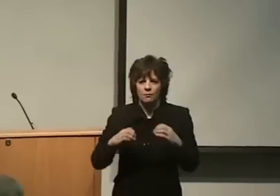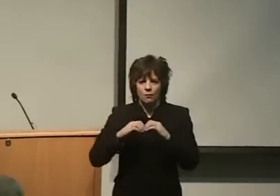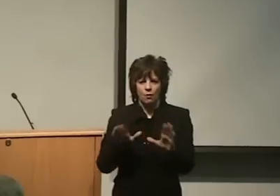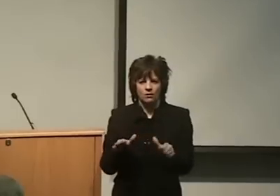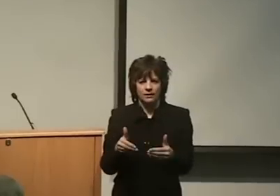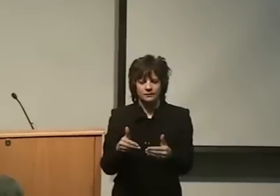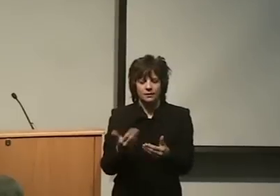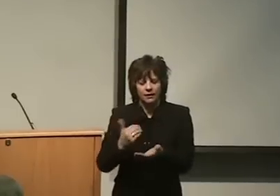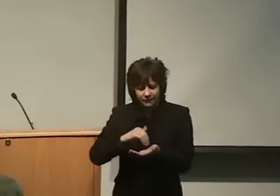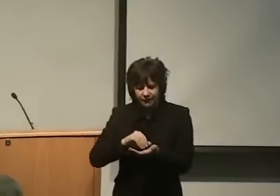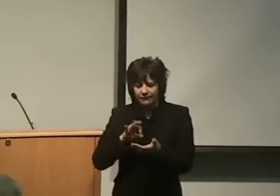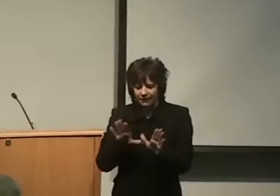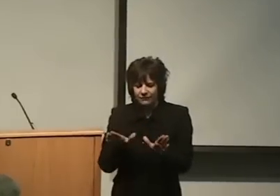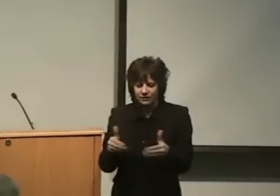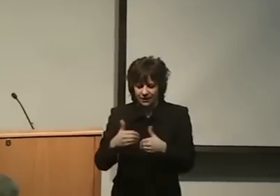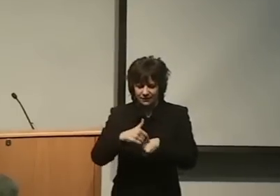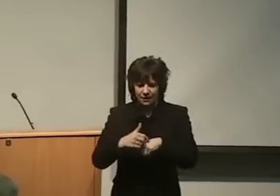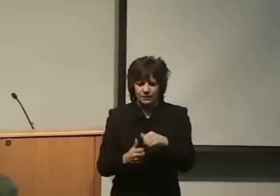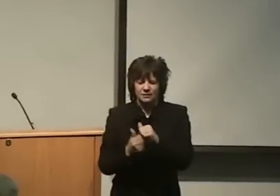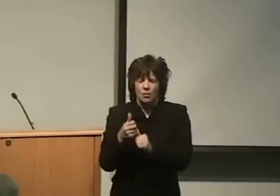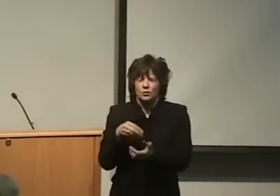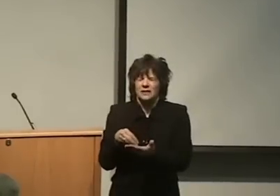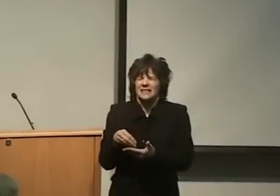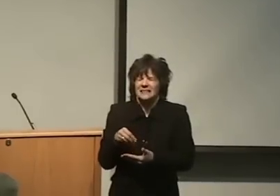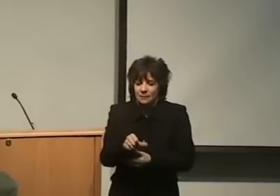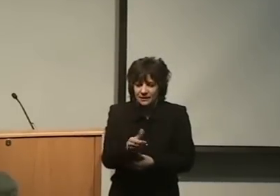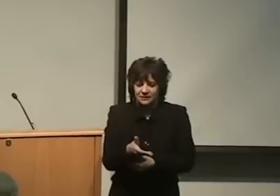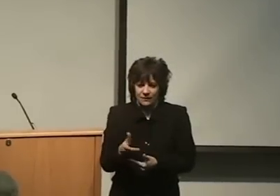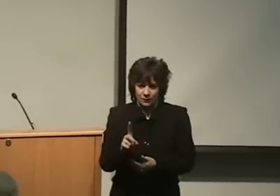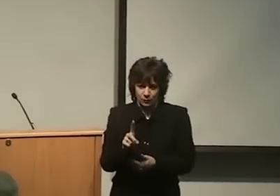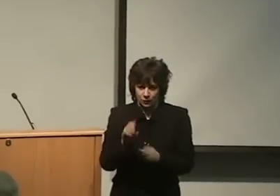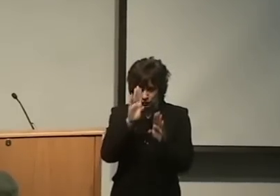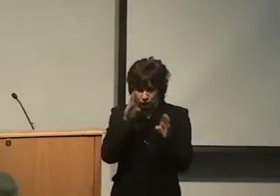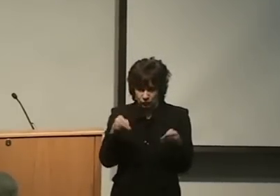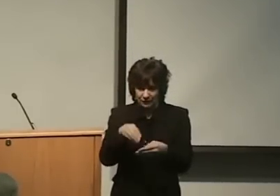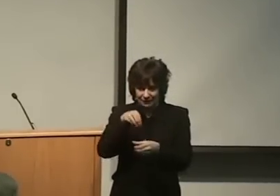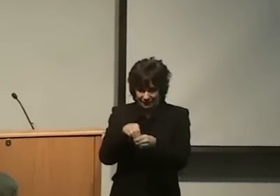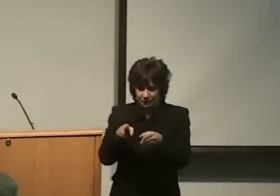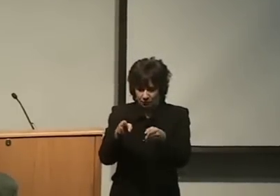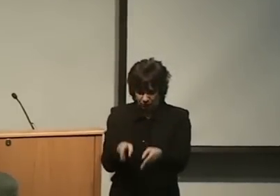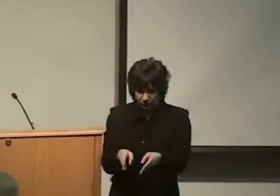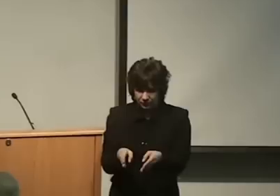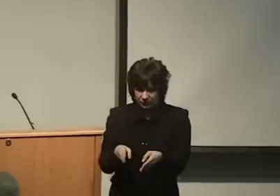if class time is the most expensive thing we do, lights,